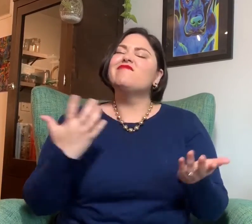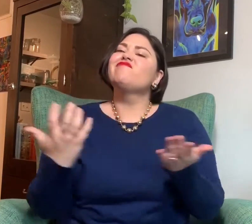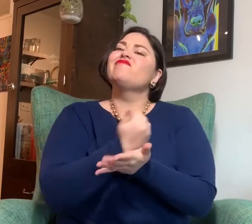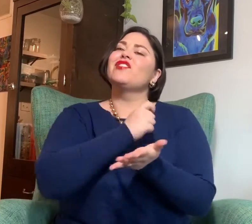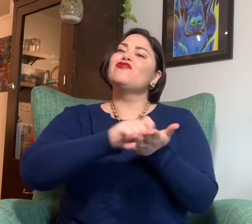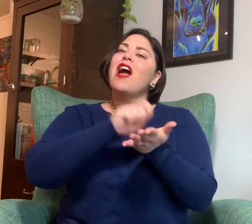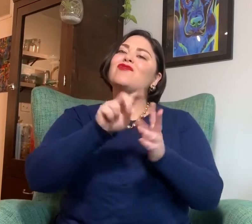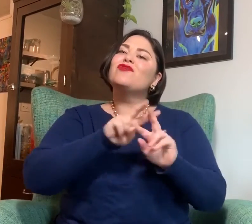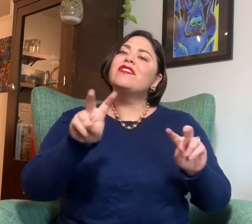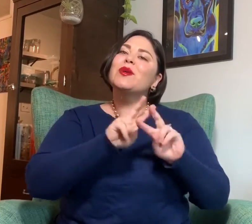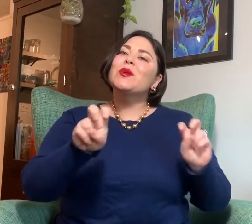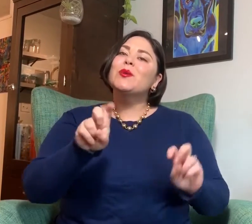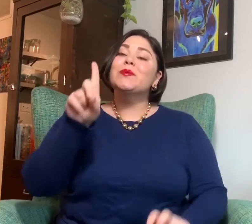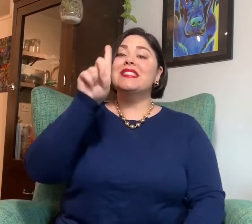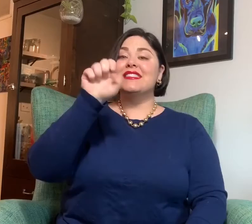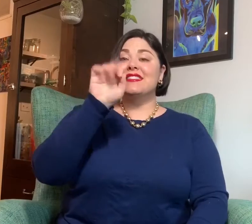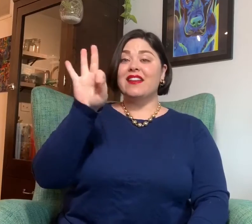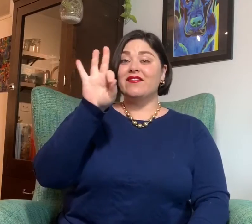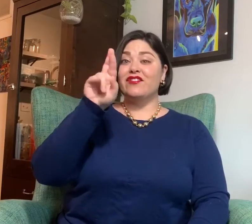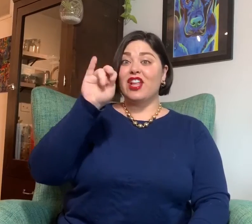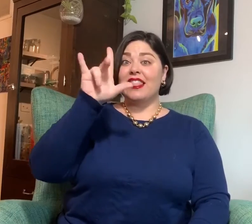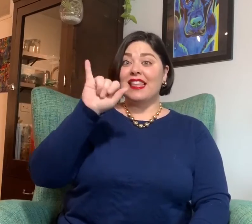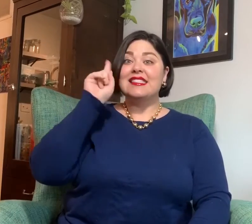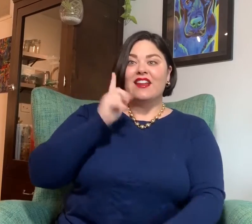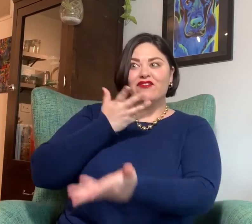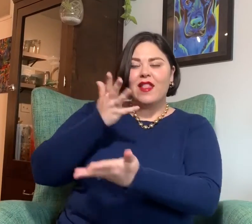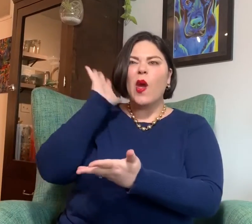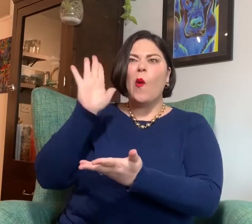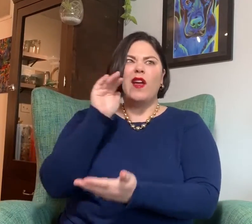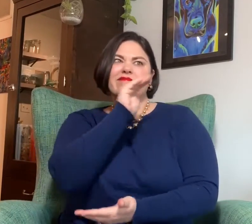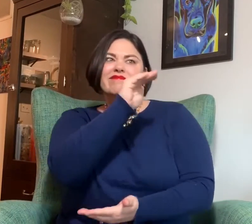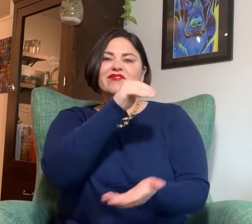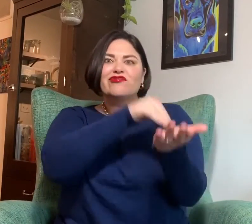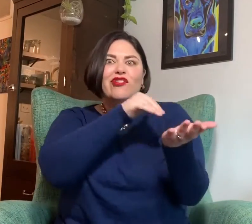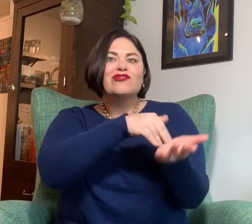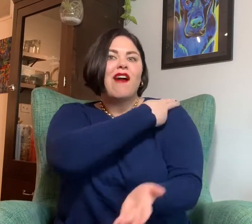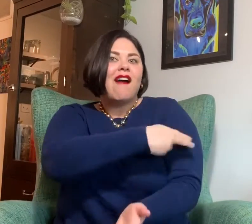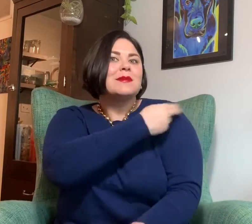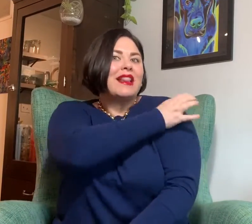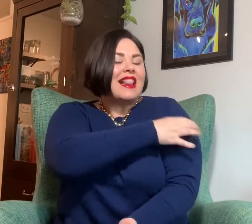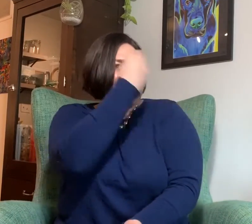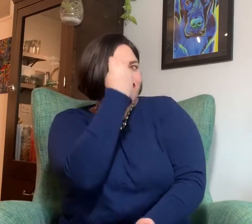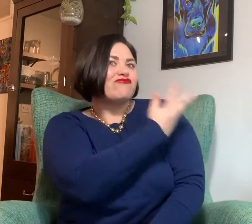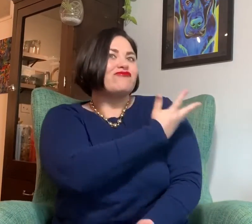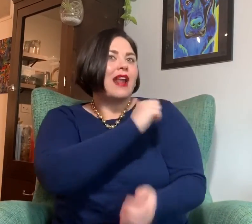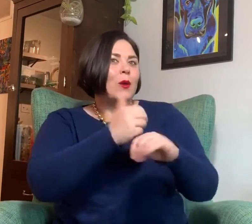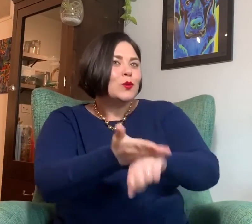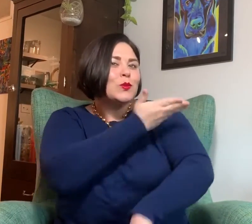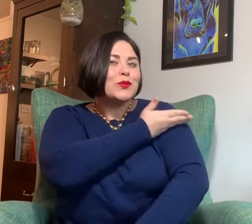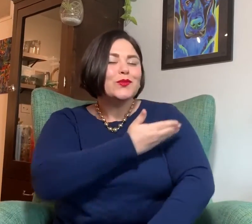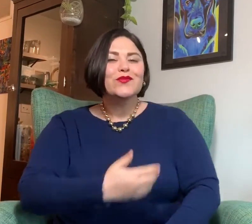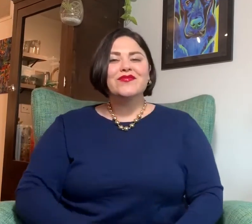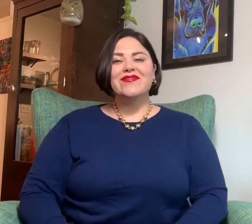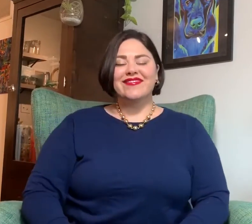Write a review! The deaffriendly team will reach out to doctors to help them become accessible.